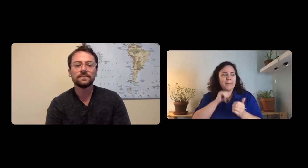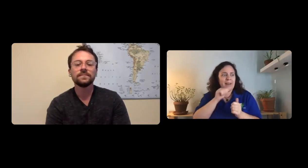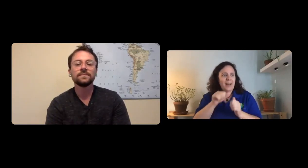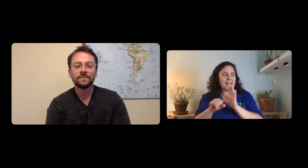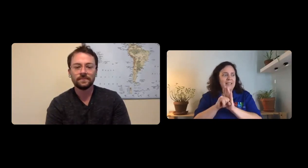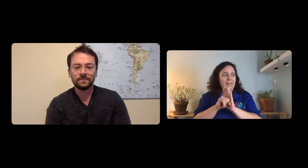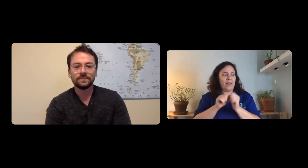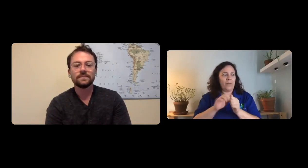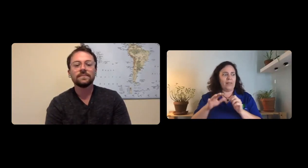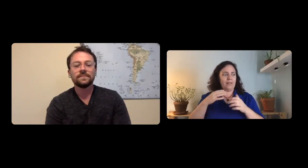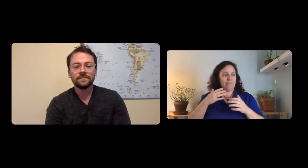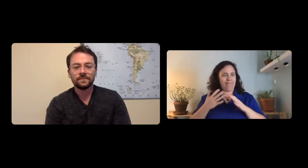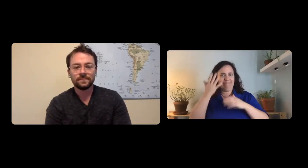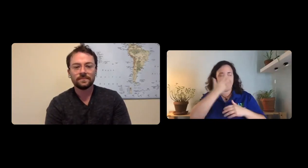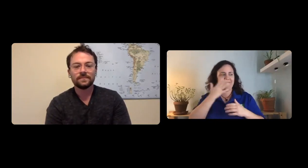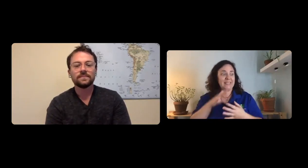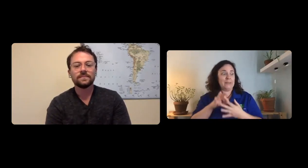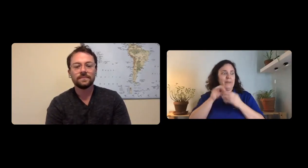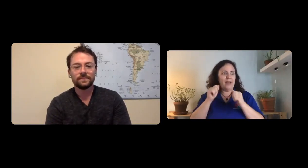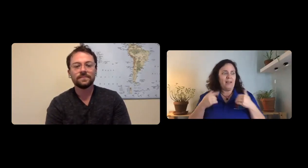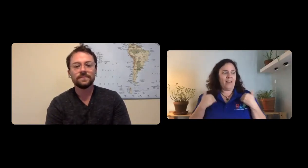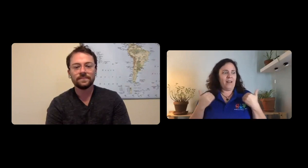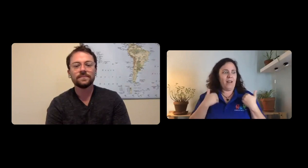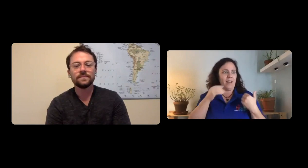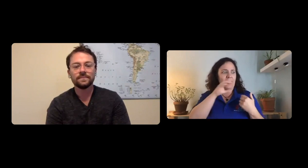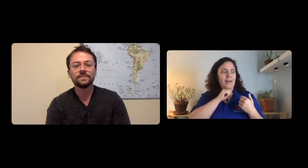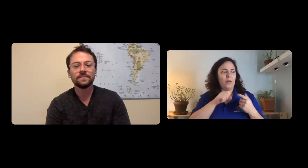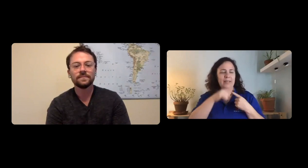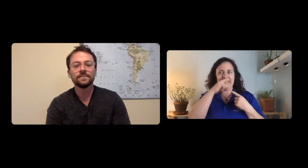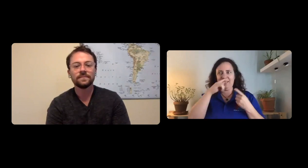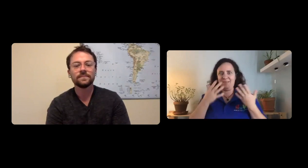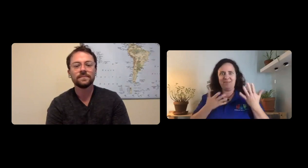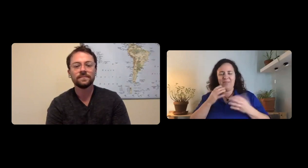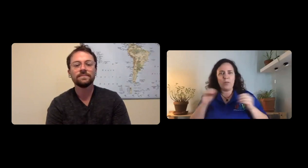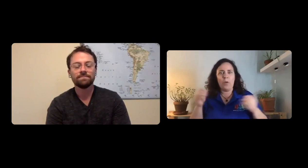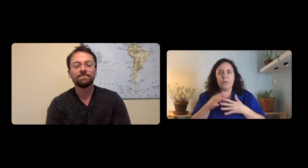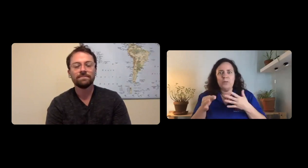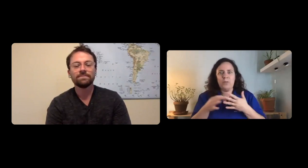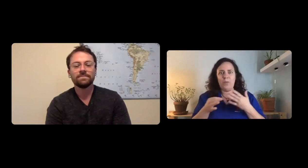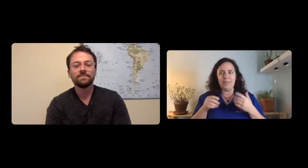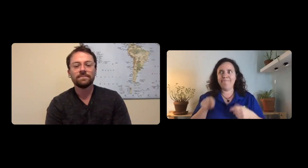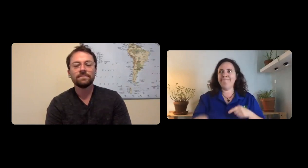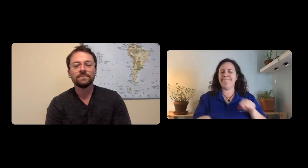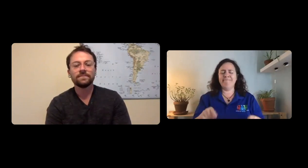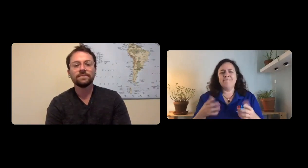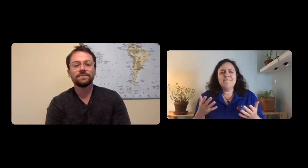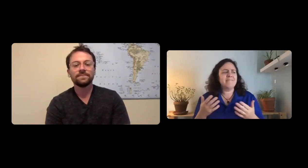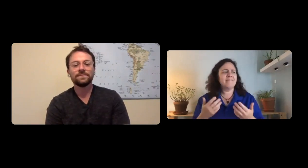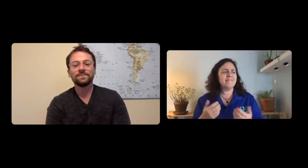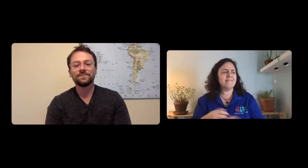How do we do that while respecting that the child may not identify with that experience?